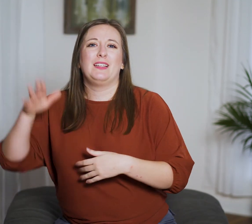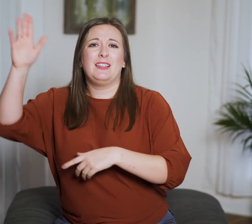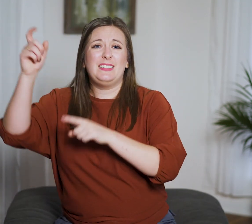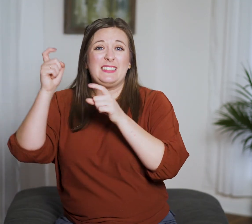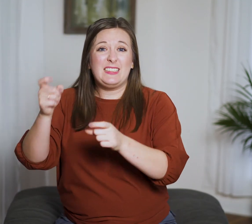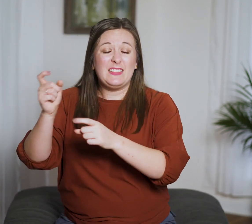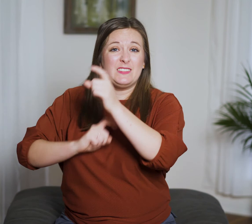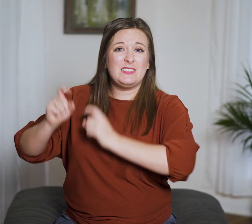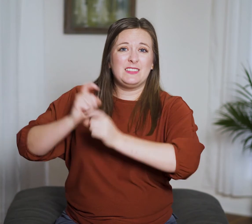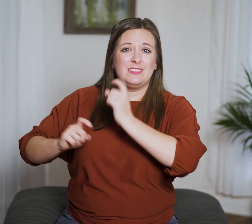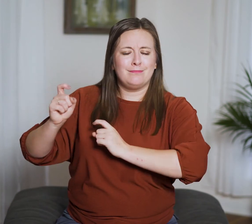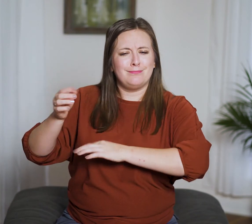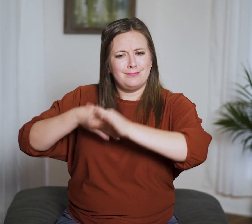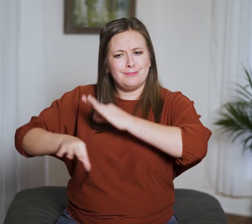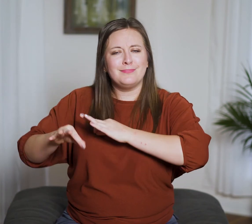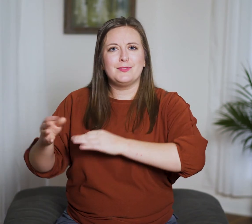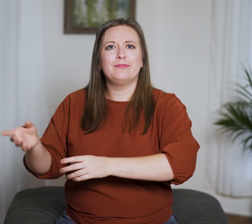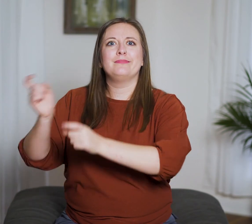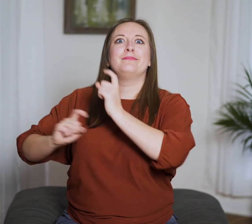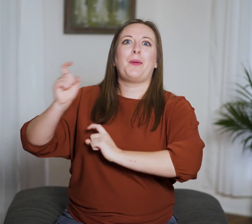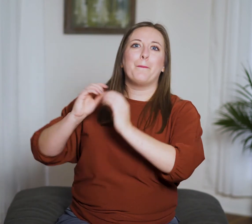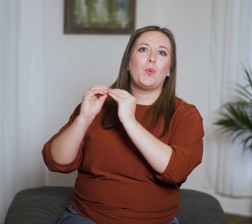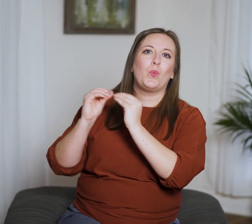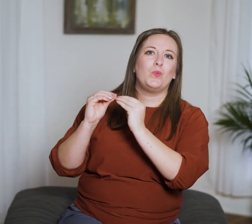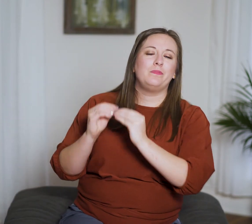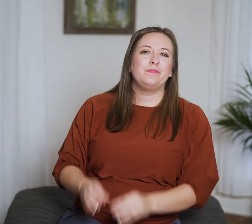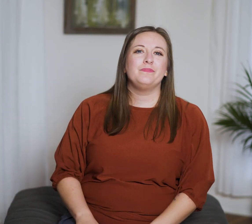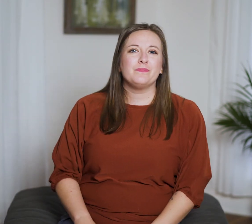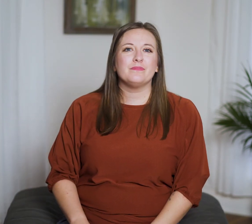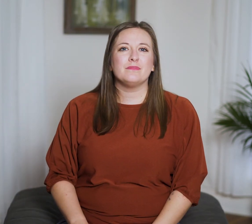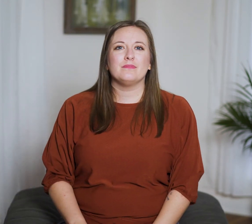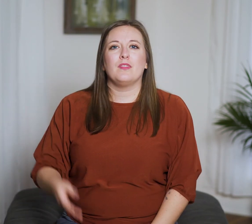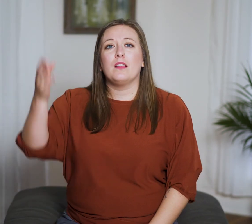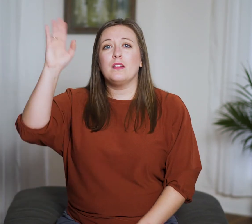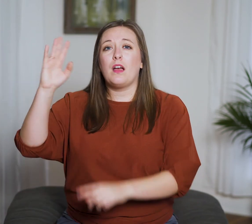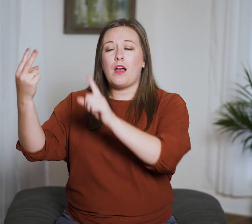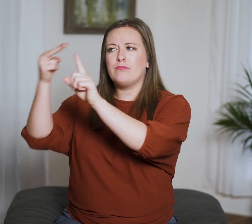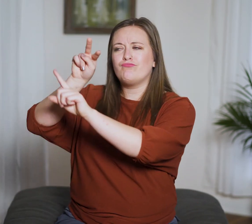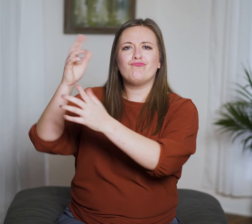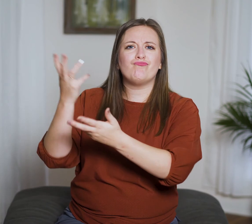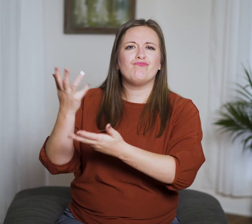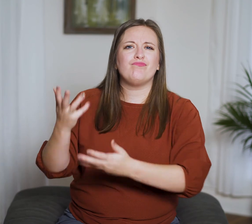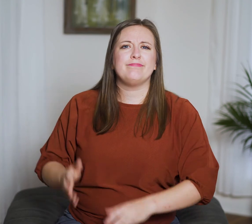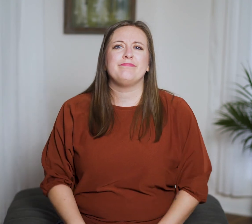We can’t enjoy His gifts if we’re focused on gaining more! The God Shot: